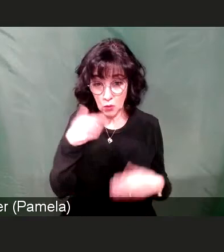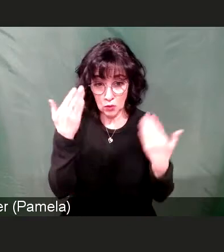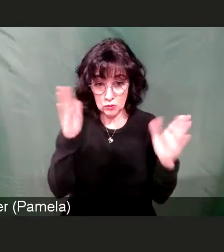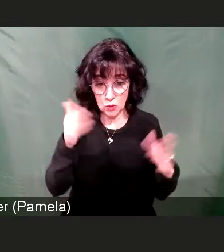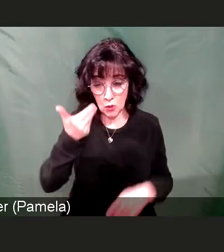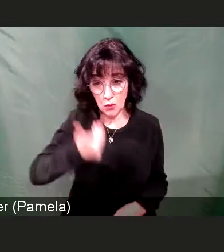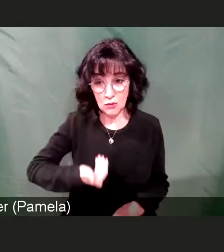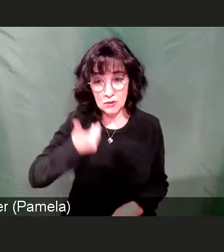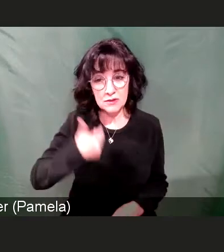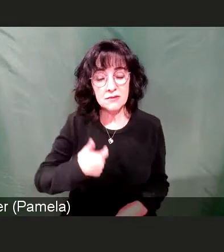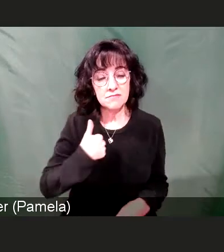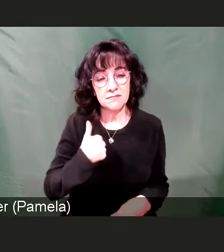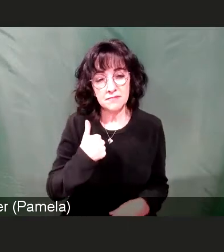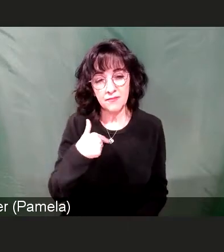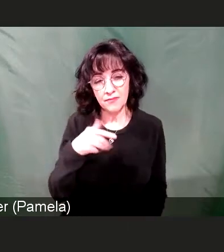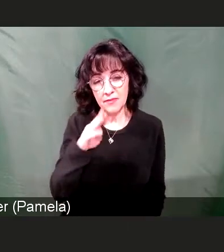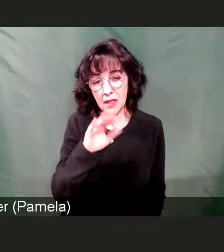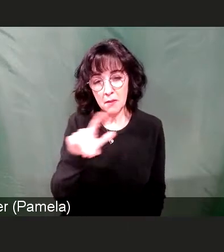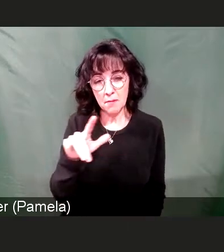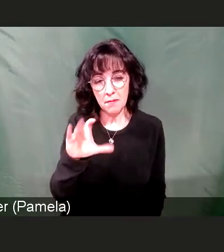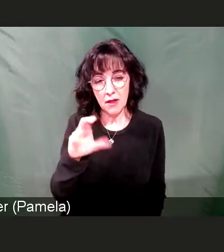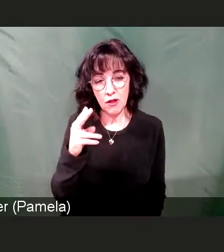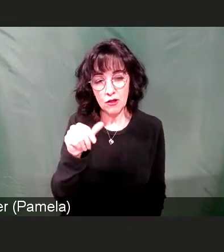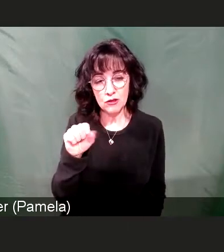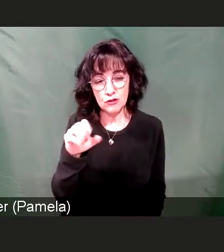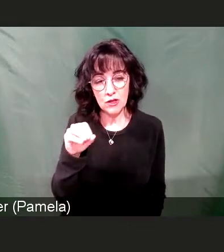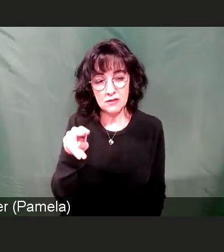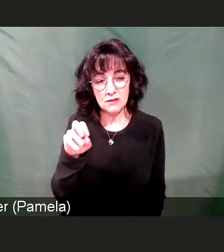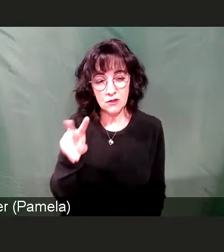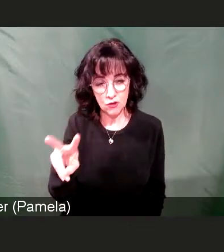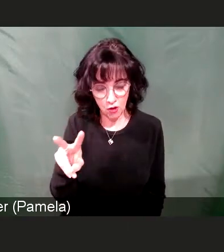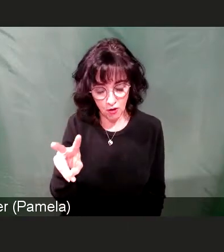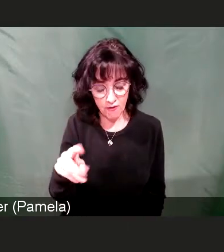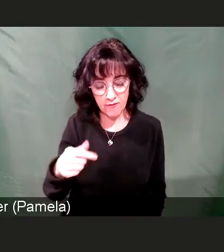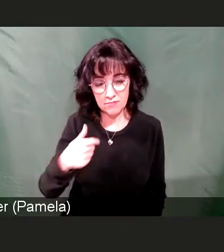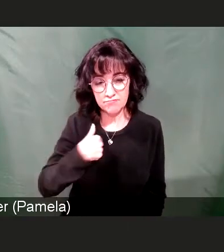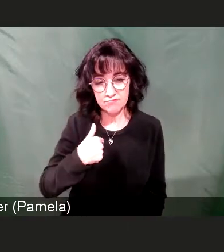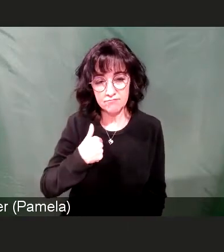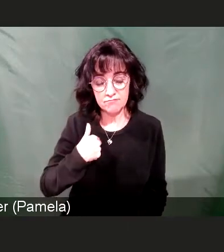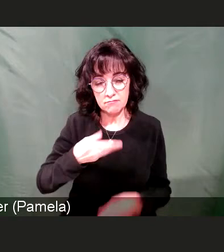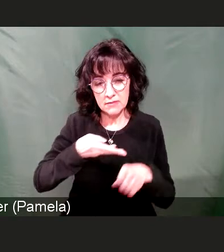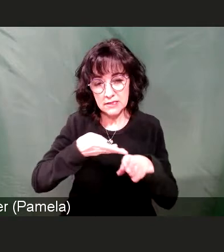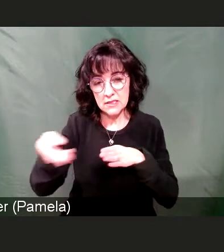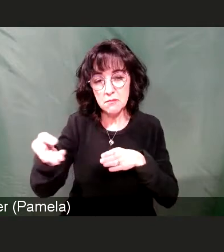As Dr. Tam had alluded to, I am an Infectious Disease Specialist here in Lewes, Delaware.